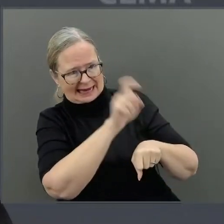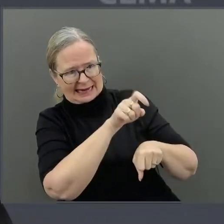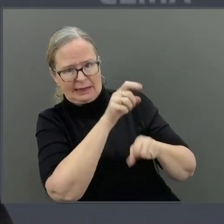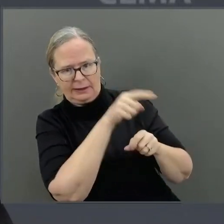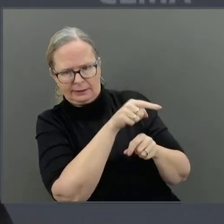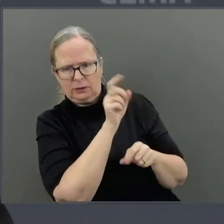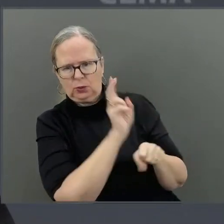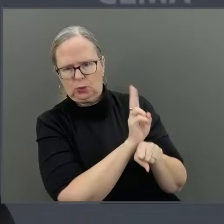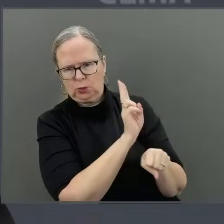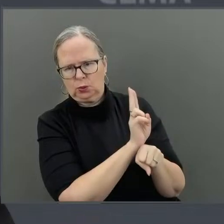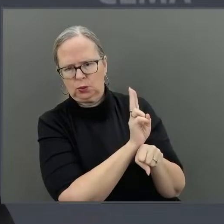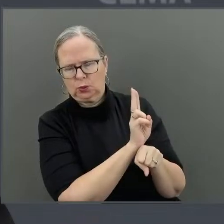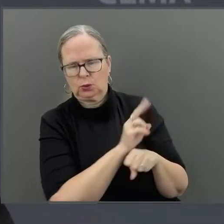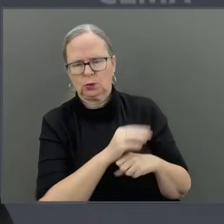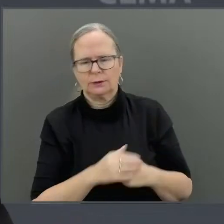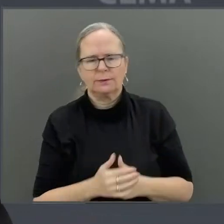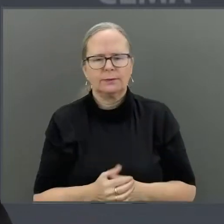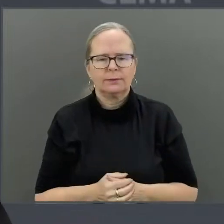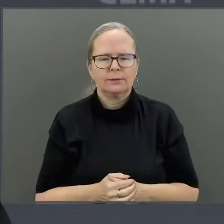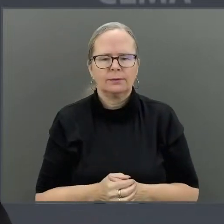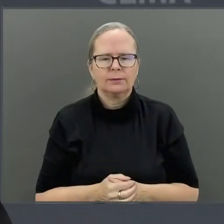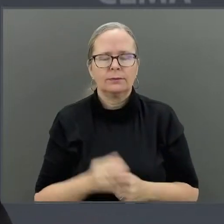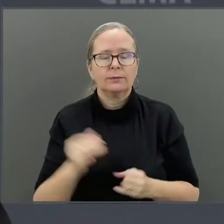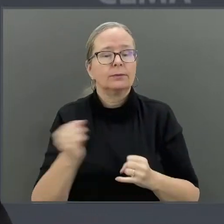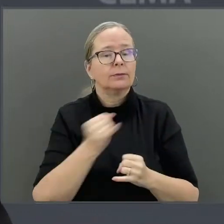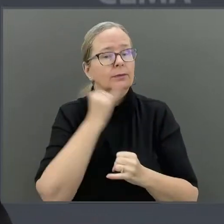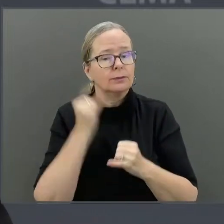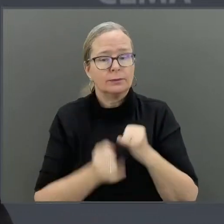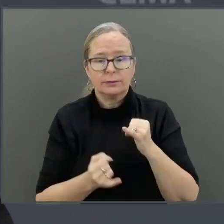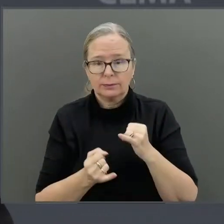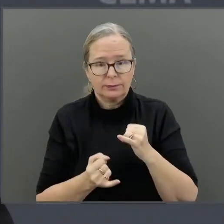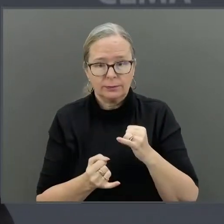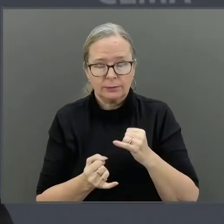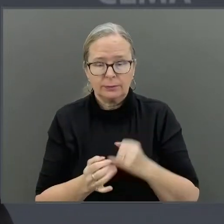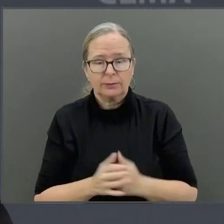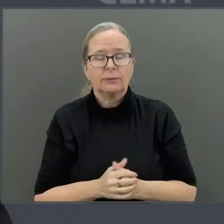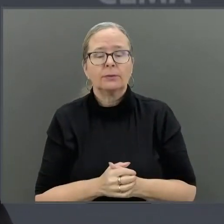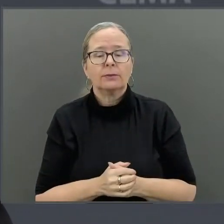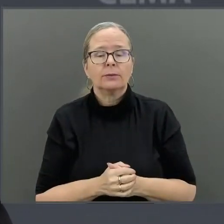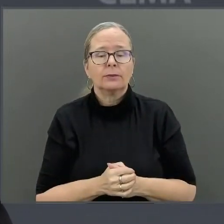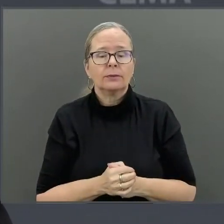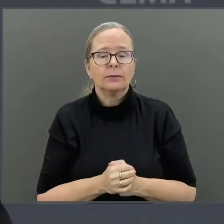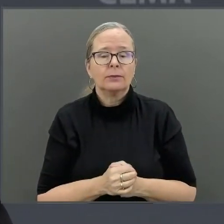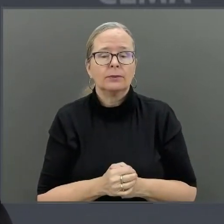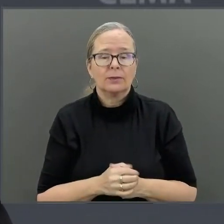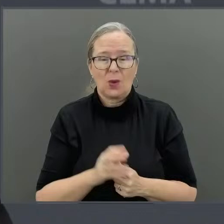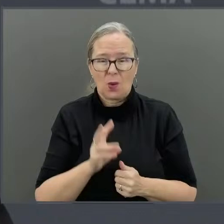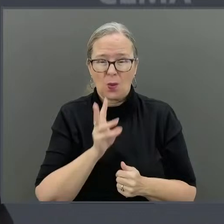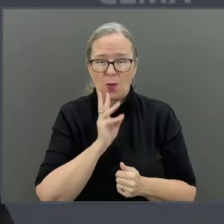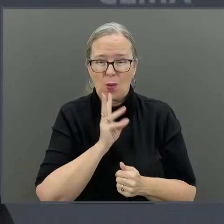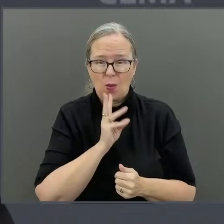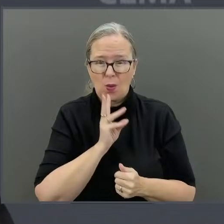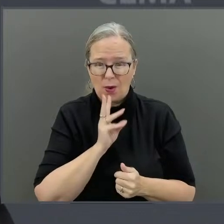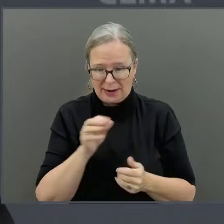future this water is not currently available to the general public we have received some